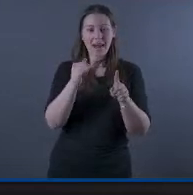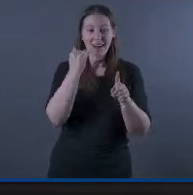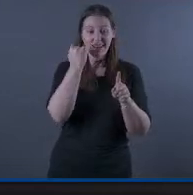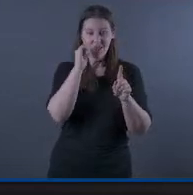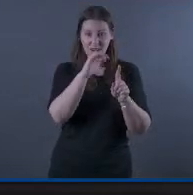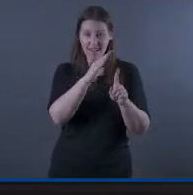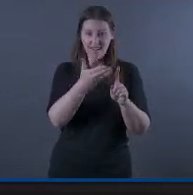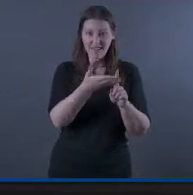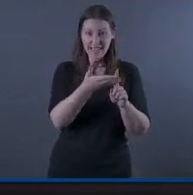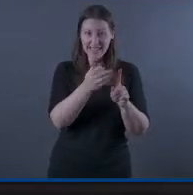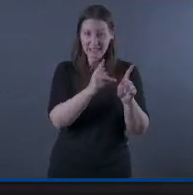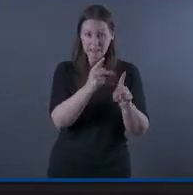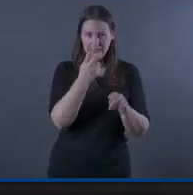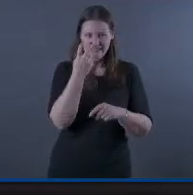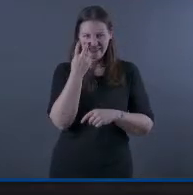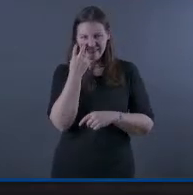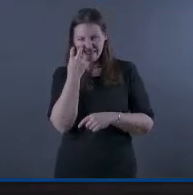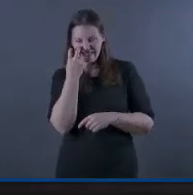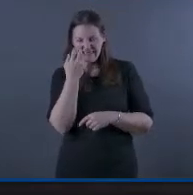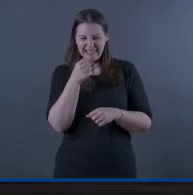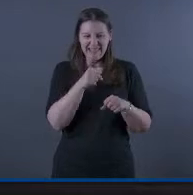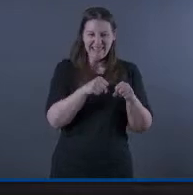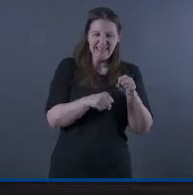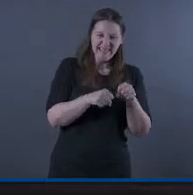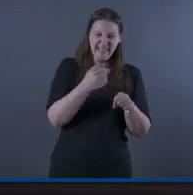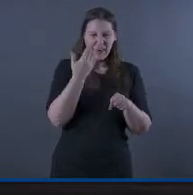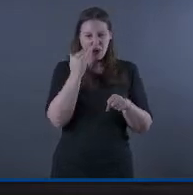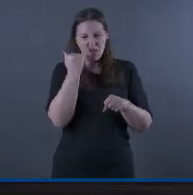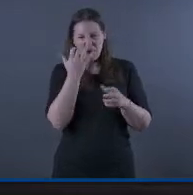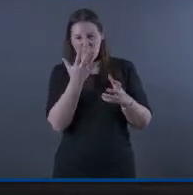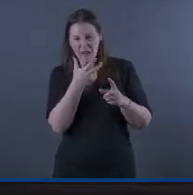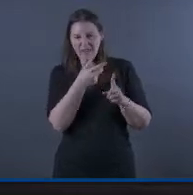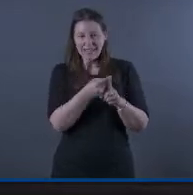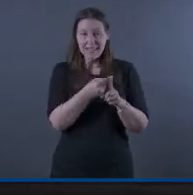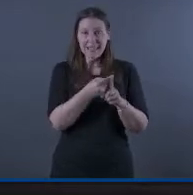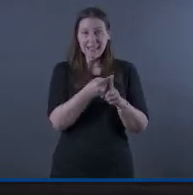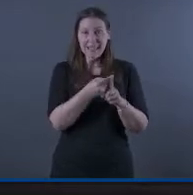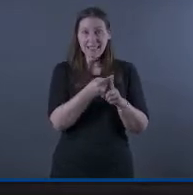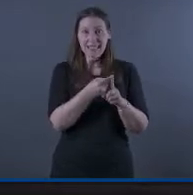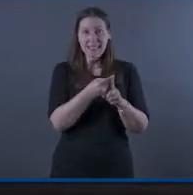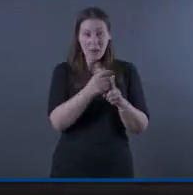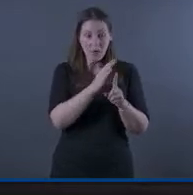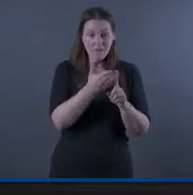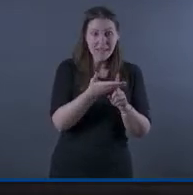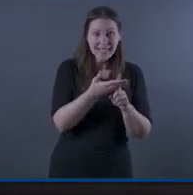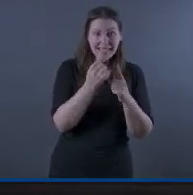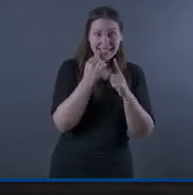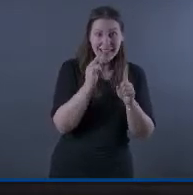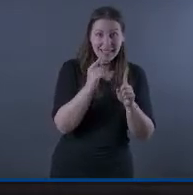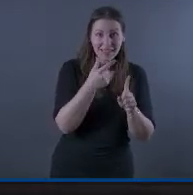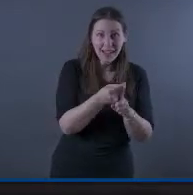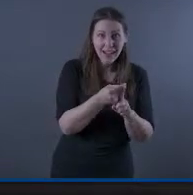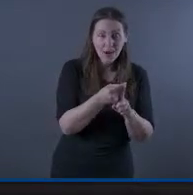that have a little bit of vaccine hesitancy to get it, that's also extremely meaningful, right? So, there was a number I could go on and on.